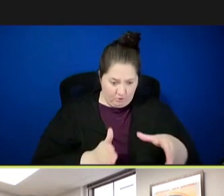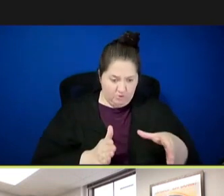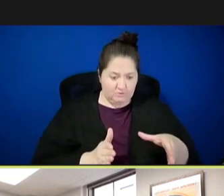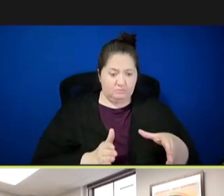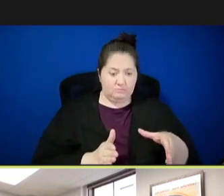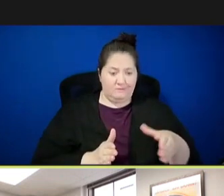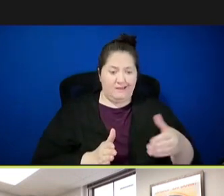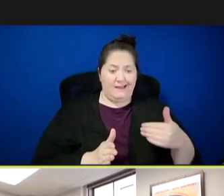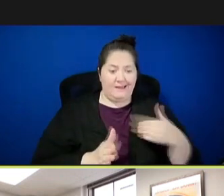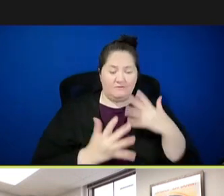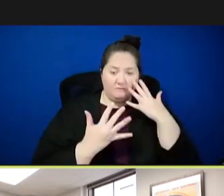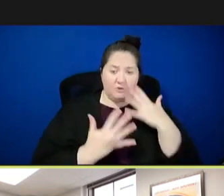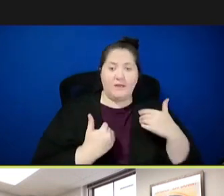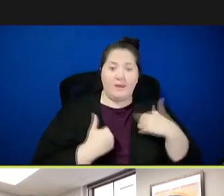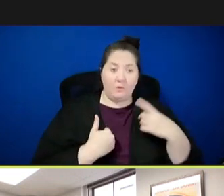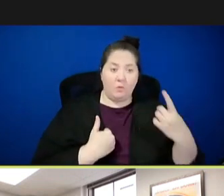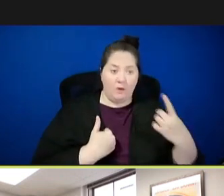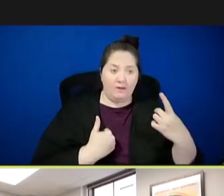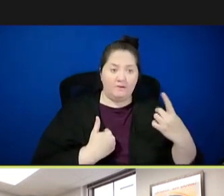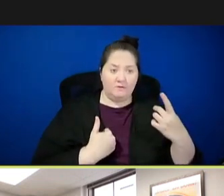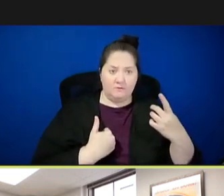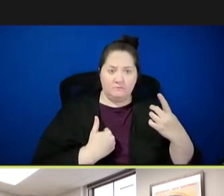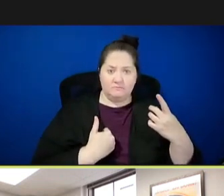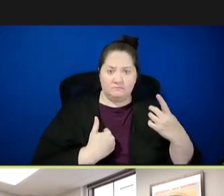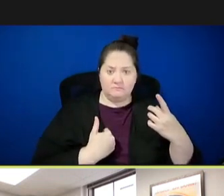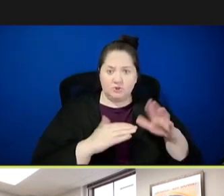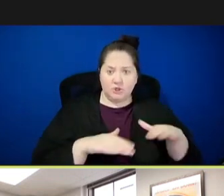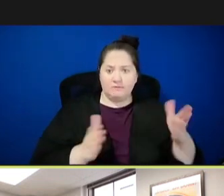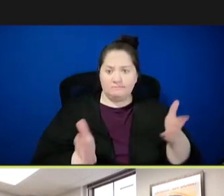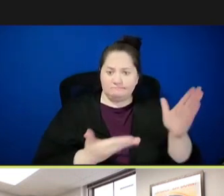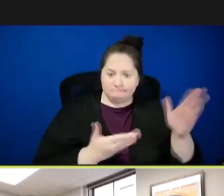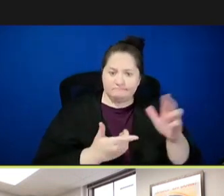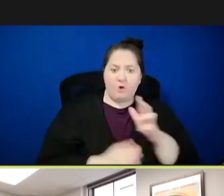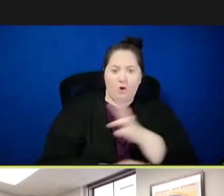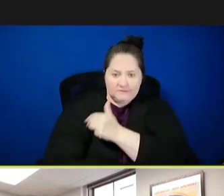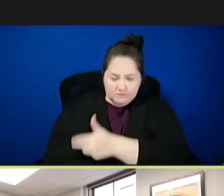unfortunately had a child that was hospitalized with RSV and brought it up before I could even